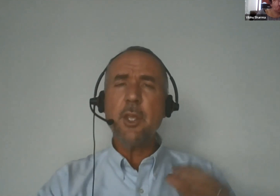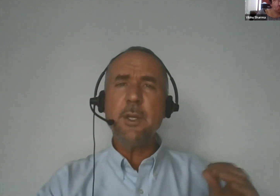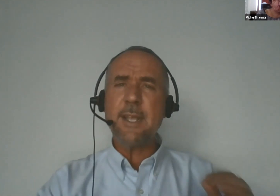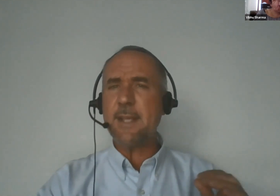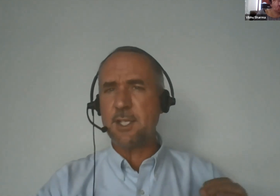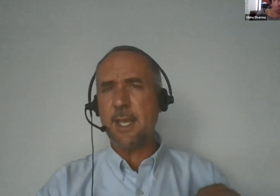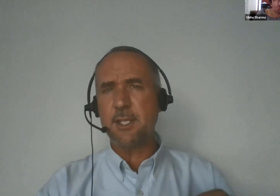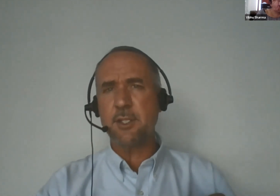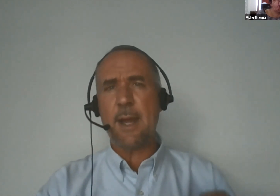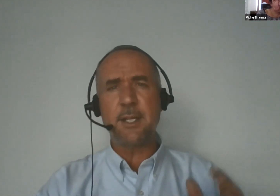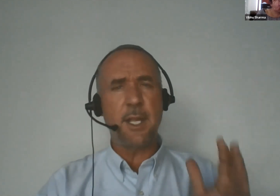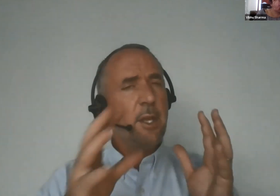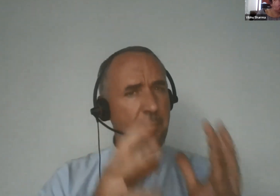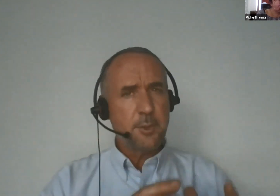unicef's education strategy from.